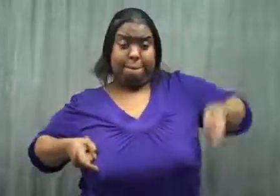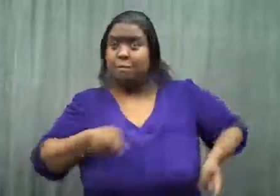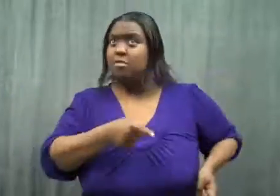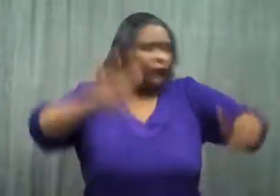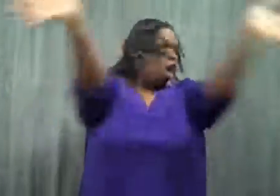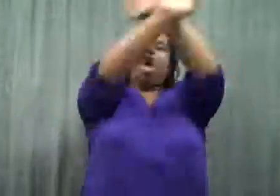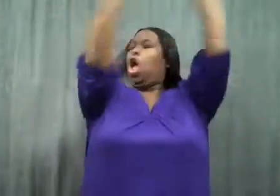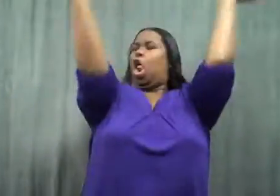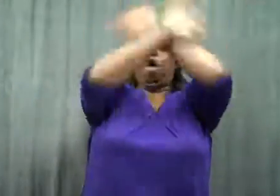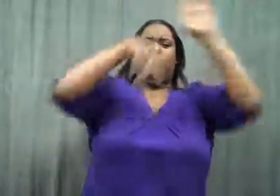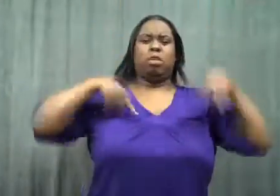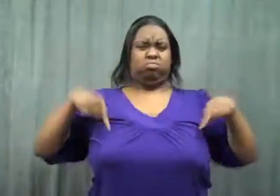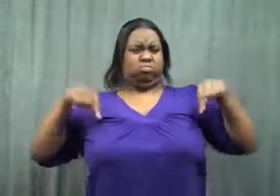They said, "Oh no you don't!" I stopped.. "What?"